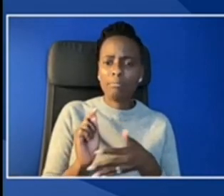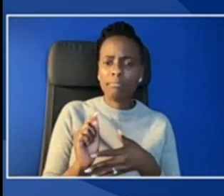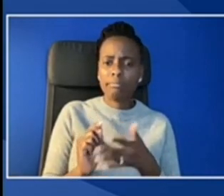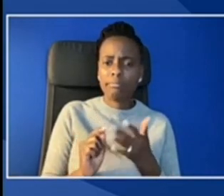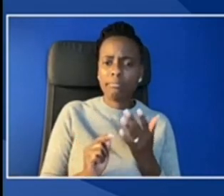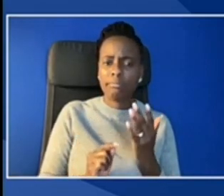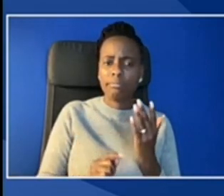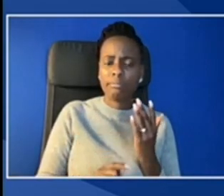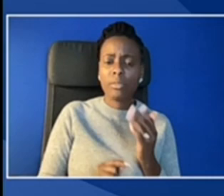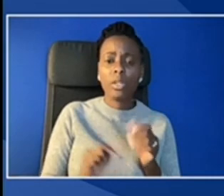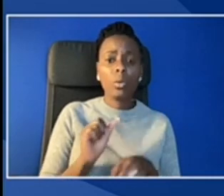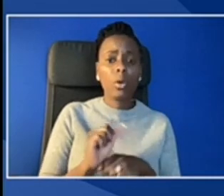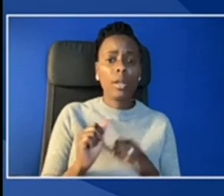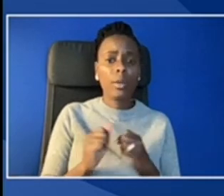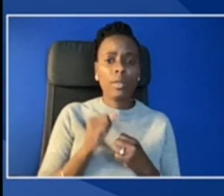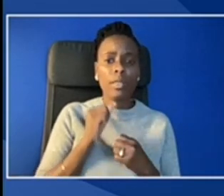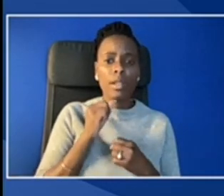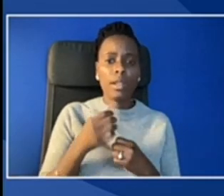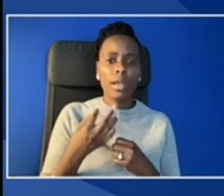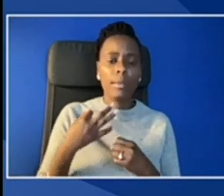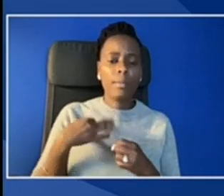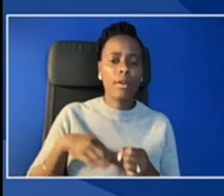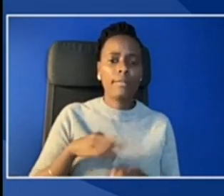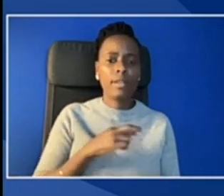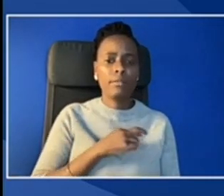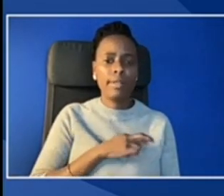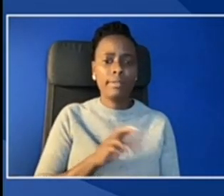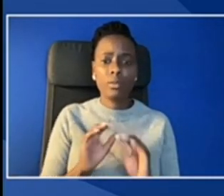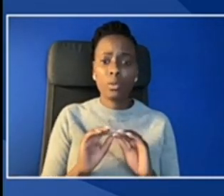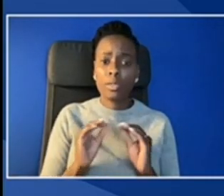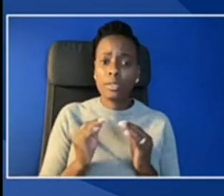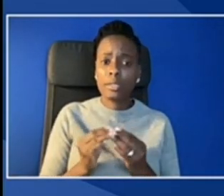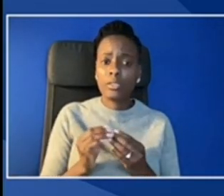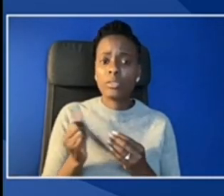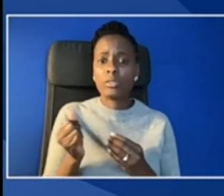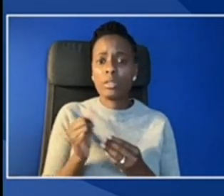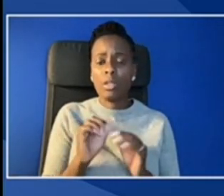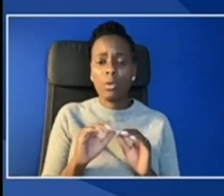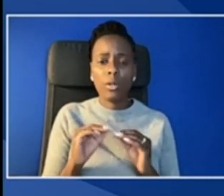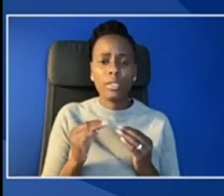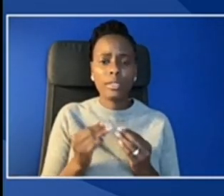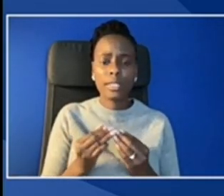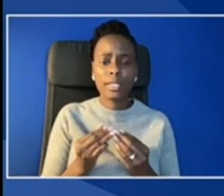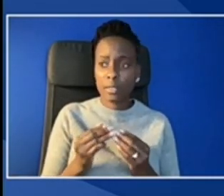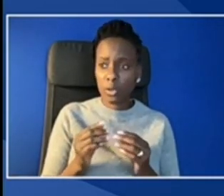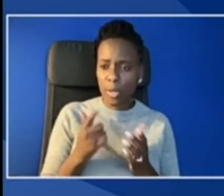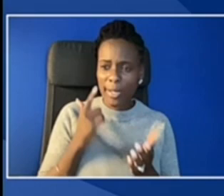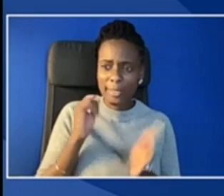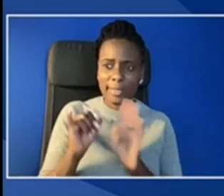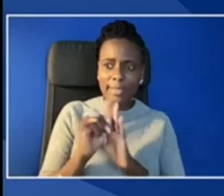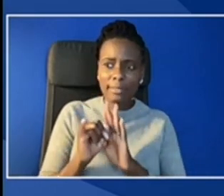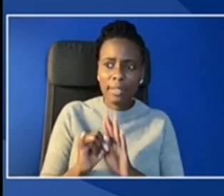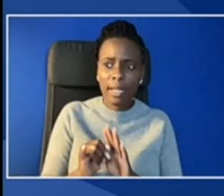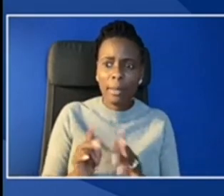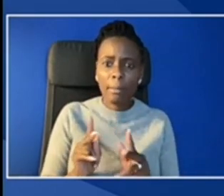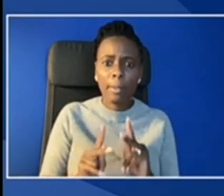organizations, schools, and other similar entities to identify people living homeless or on the verge of homelessness would benefit from student loan debt